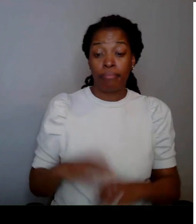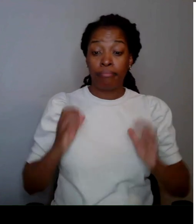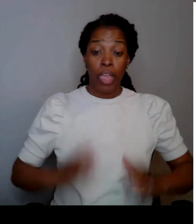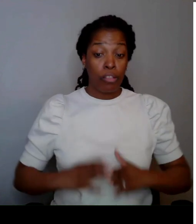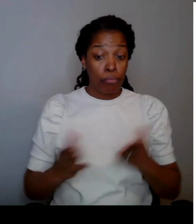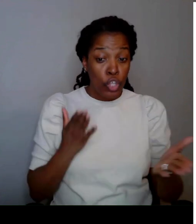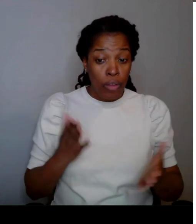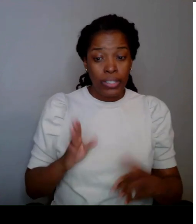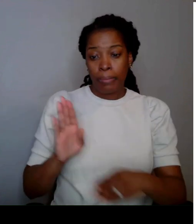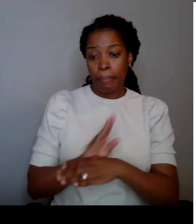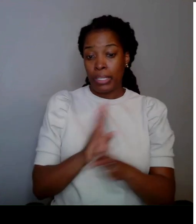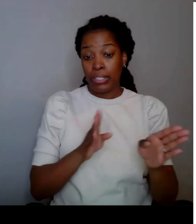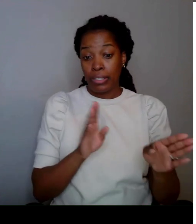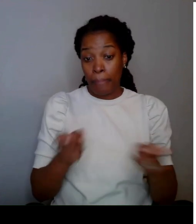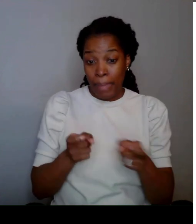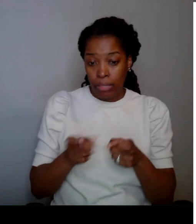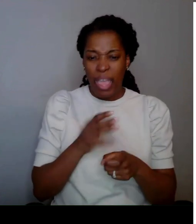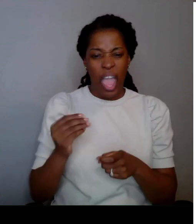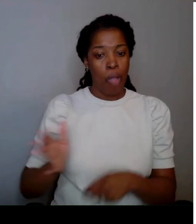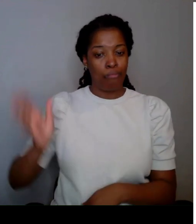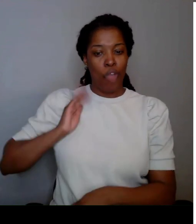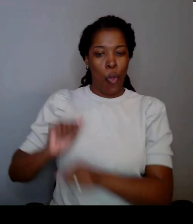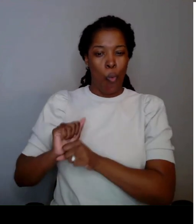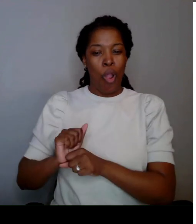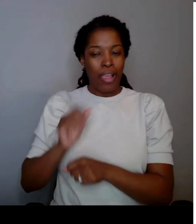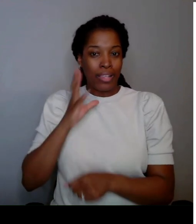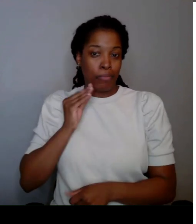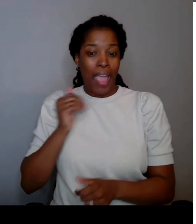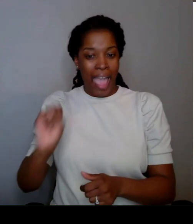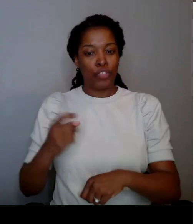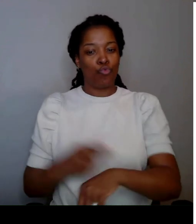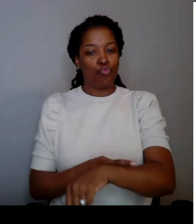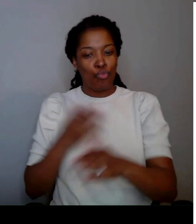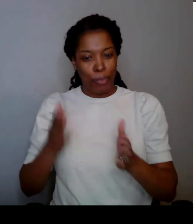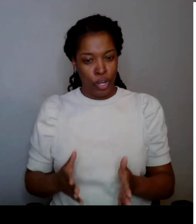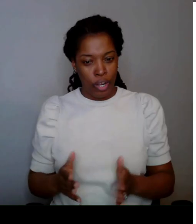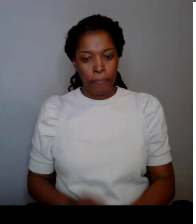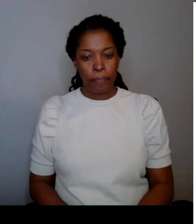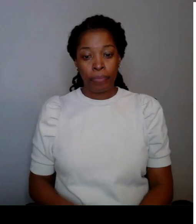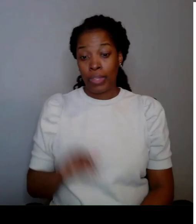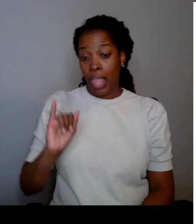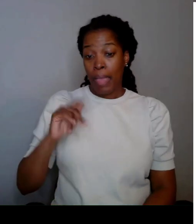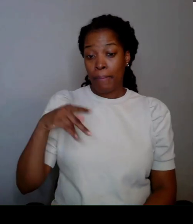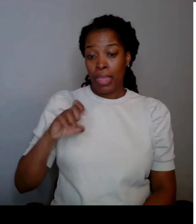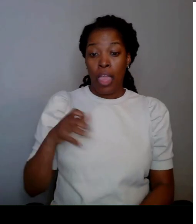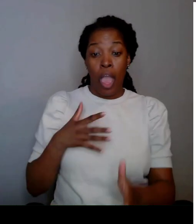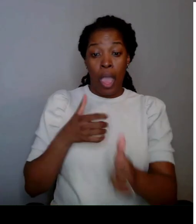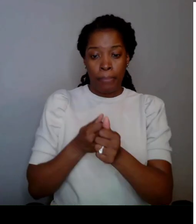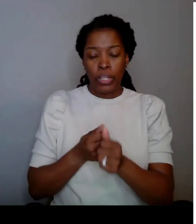The IPE was updated to include help with business concept and feasibility and a training in business marketing.